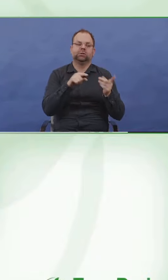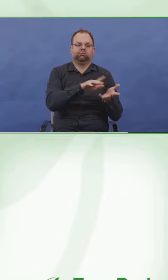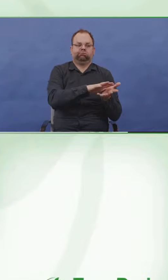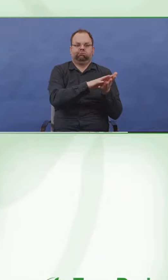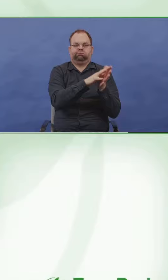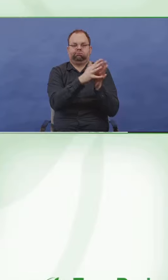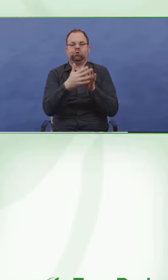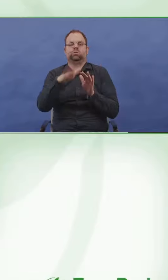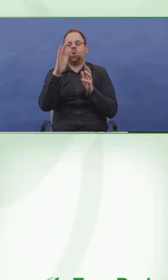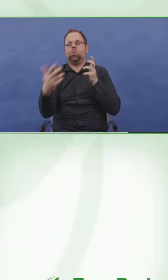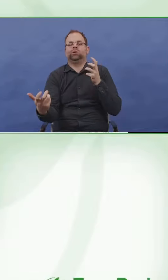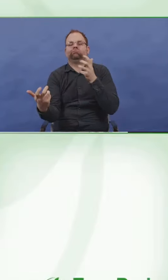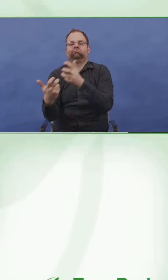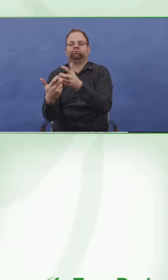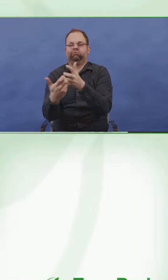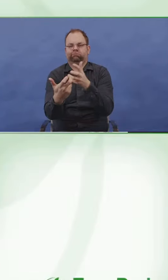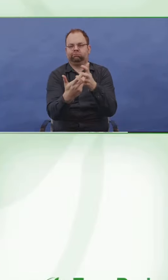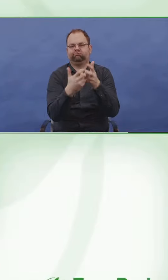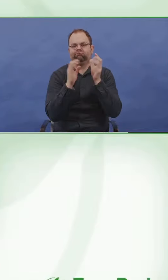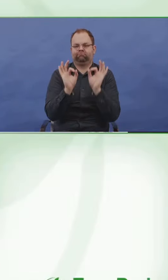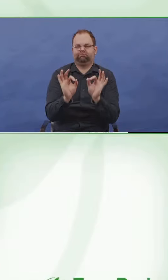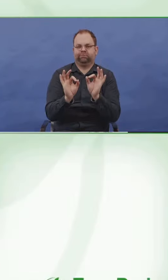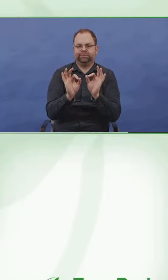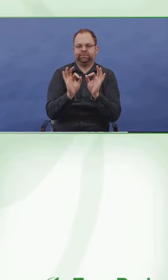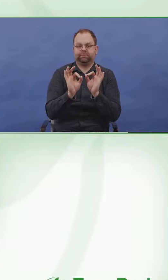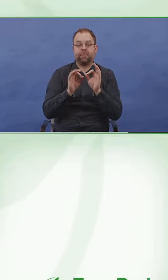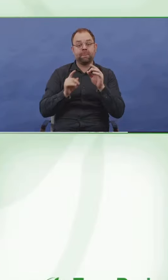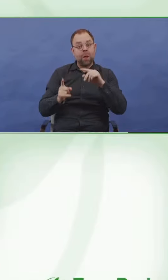protection reforms are emerging in different countries.